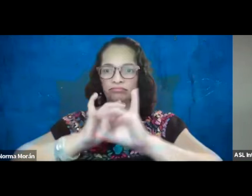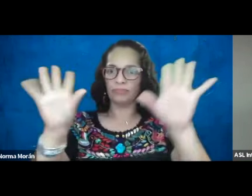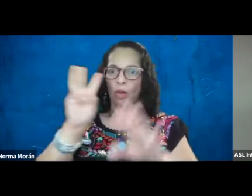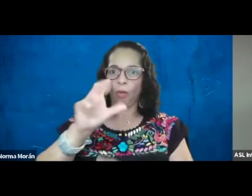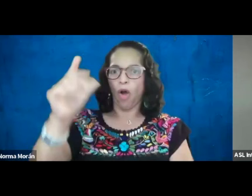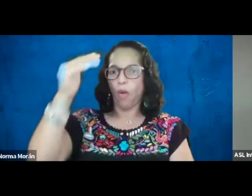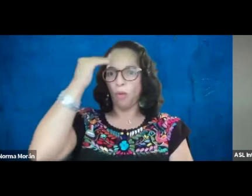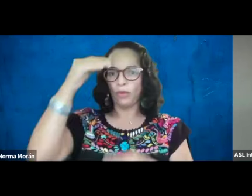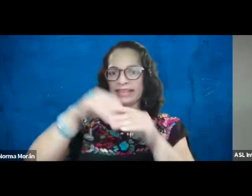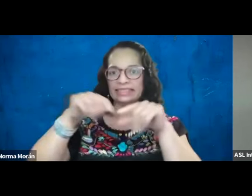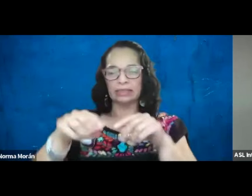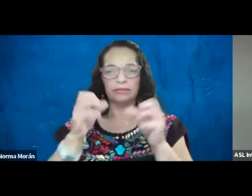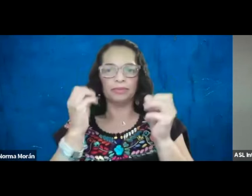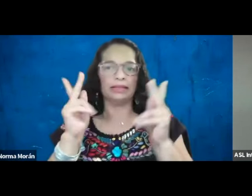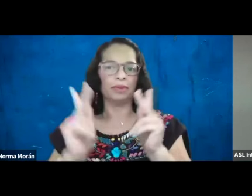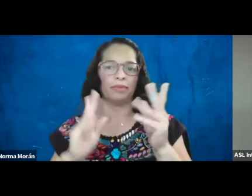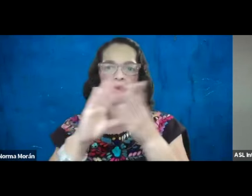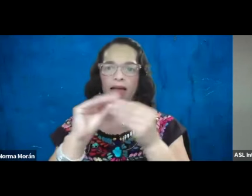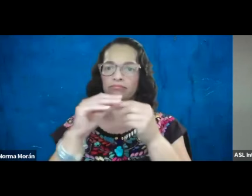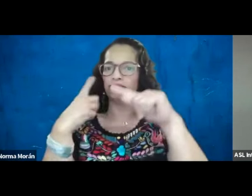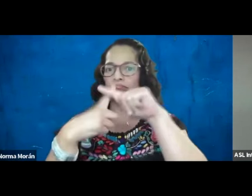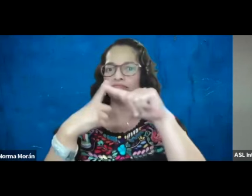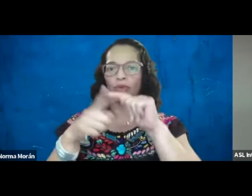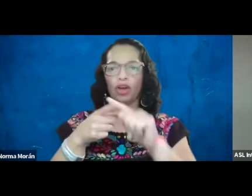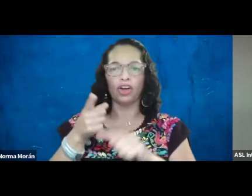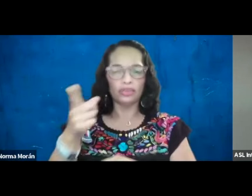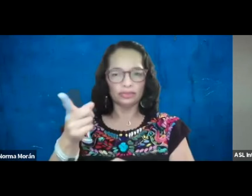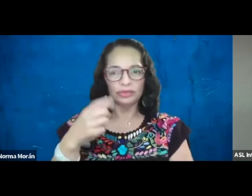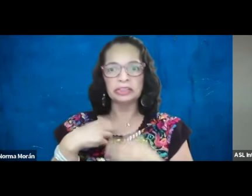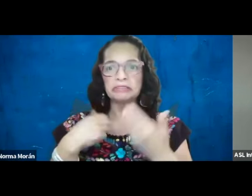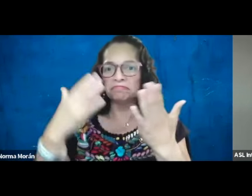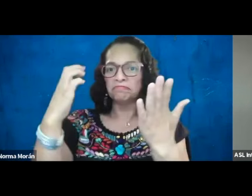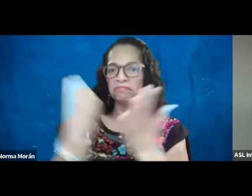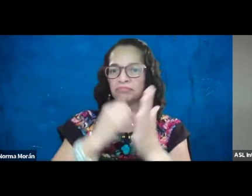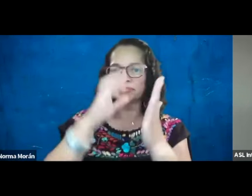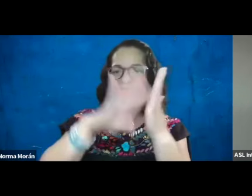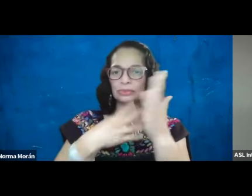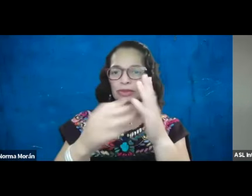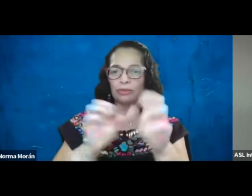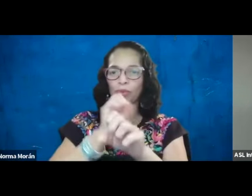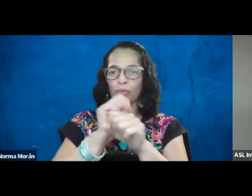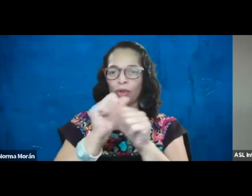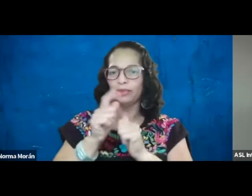who is a lactation consultant and is really well known in this area I had heard a lot of positive things